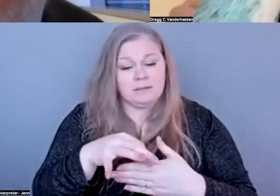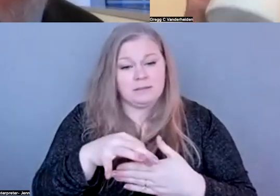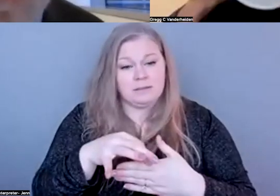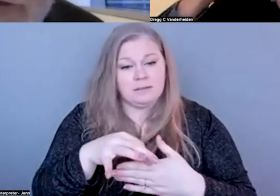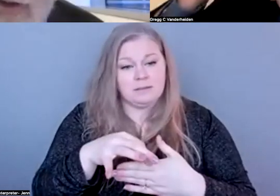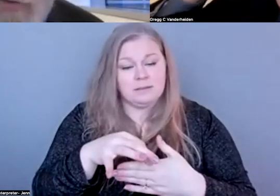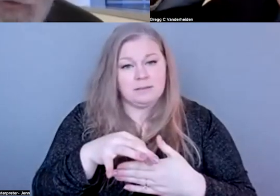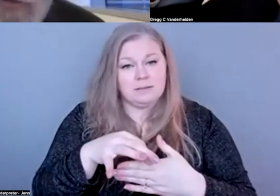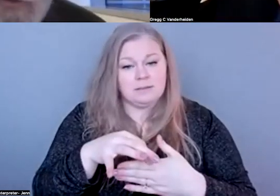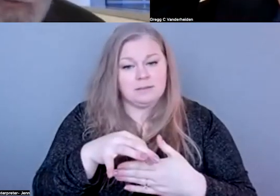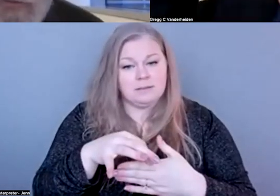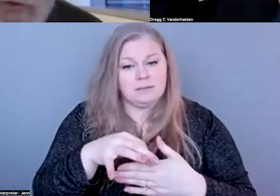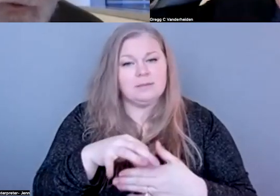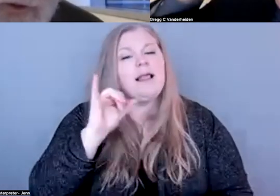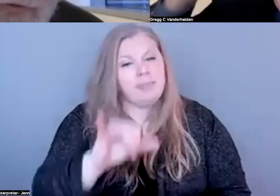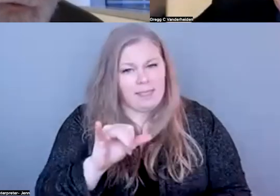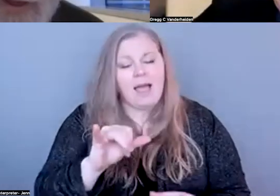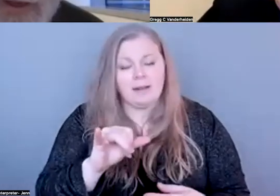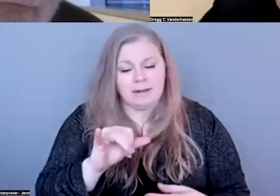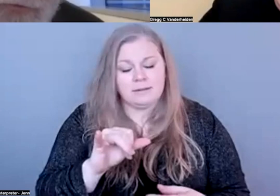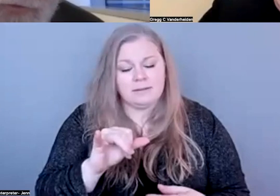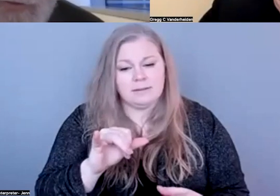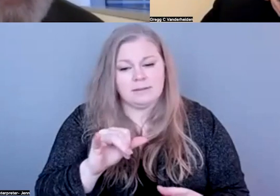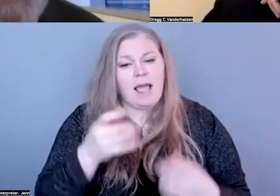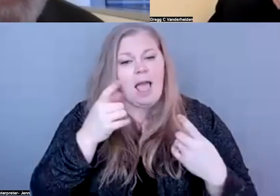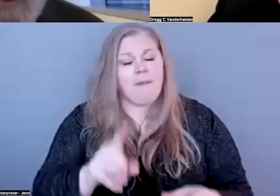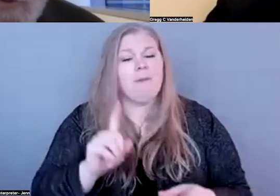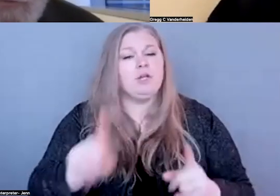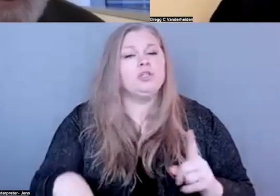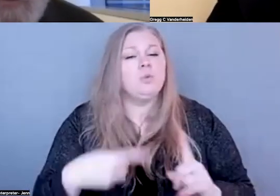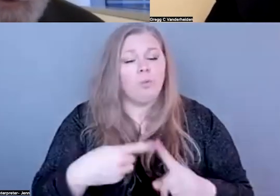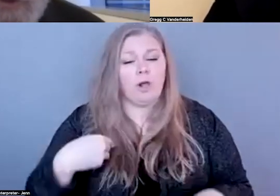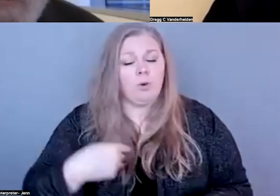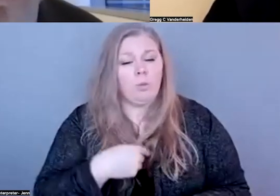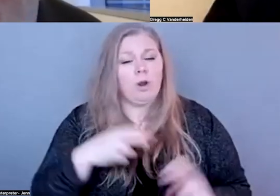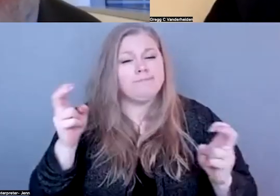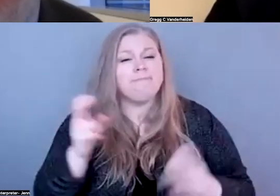thing that happens when we're speaking, for example, we will use natural language